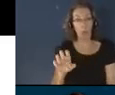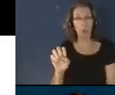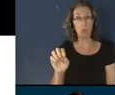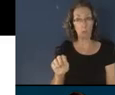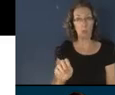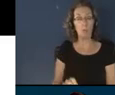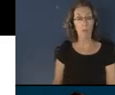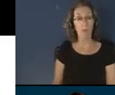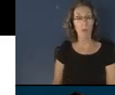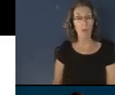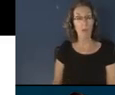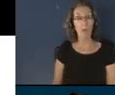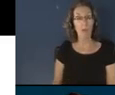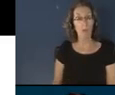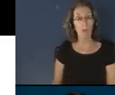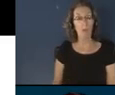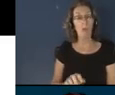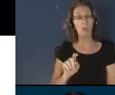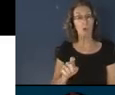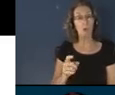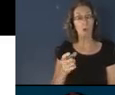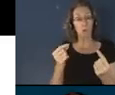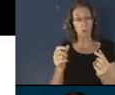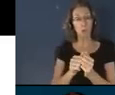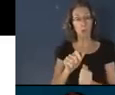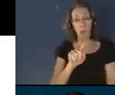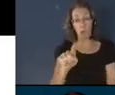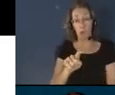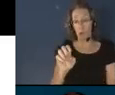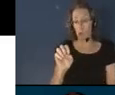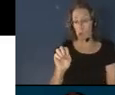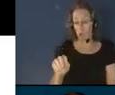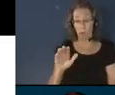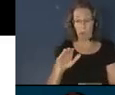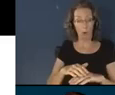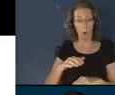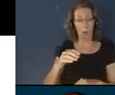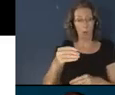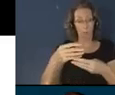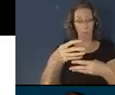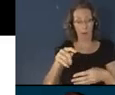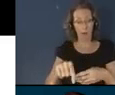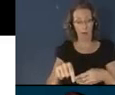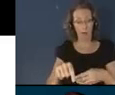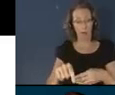so you go up to the Zoom and if you go off on the bottom menu towards the right it'll say